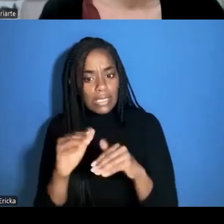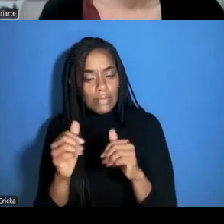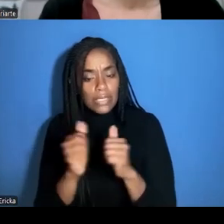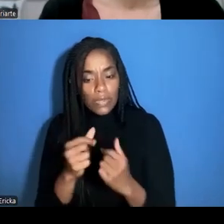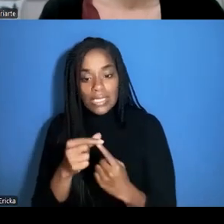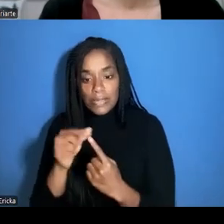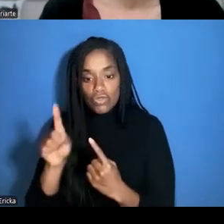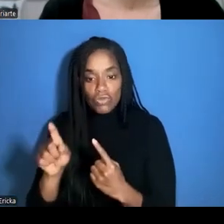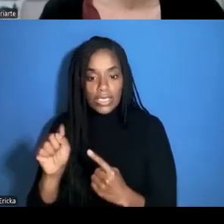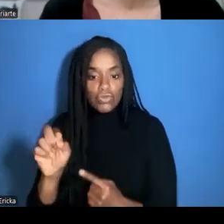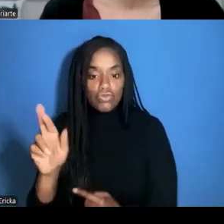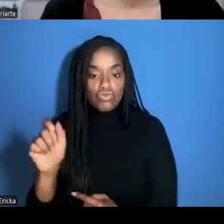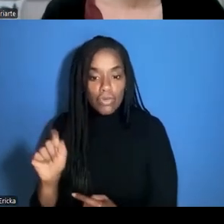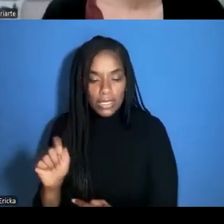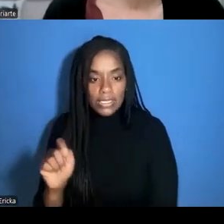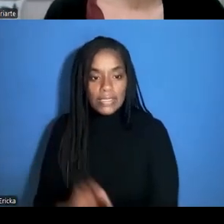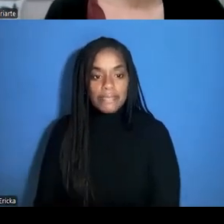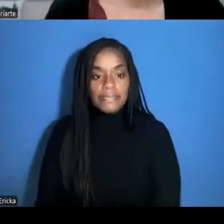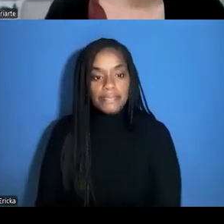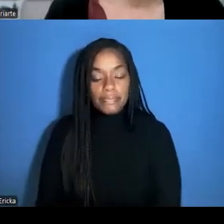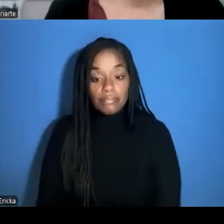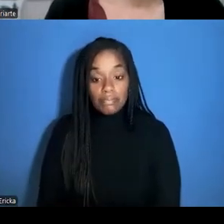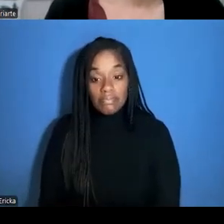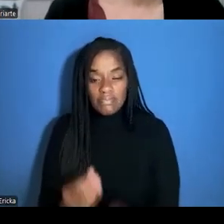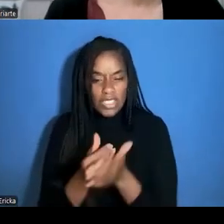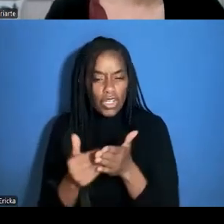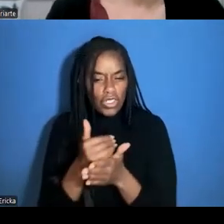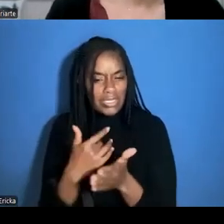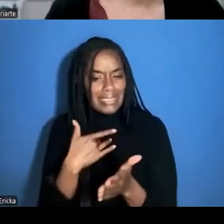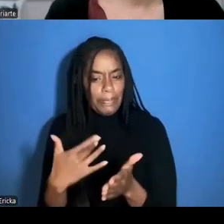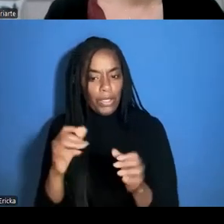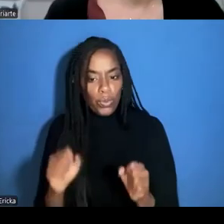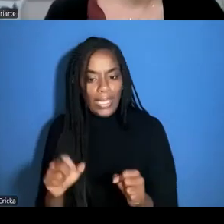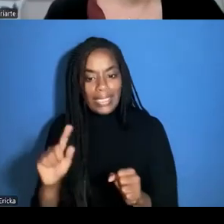And earnings in the Special Needs Trusts are generally taxable. So those are the differences.